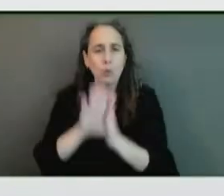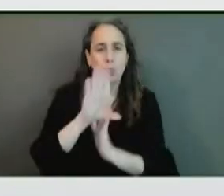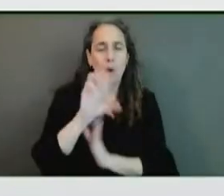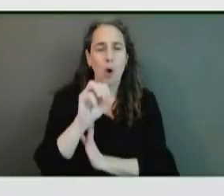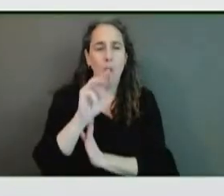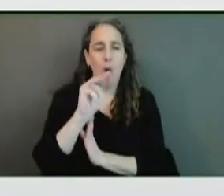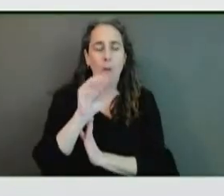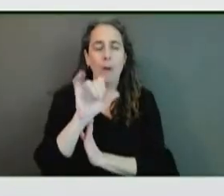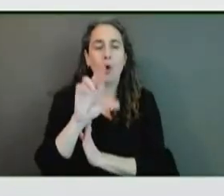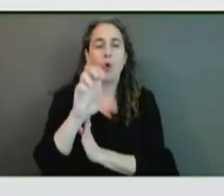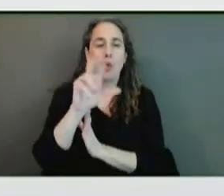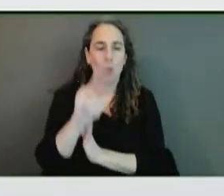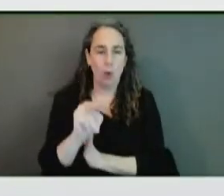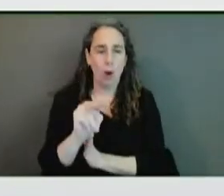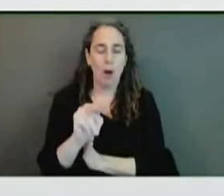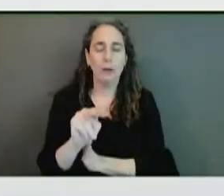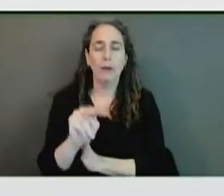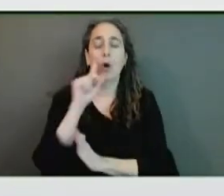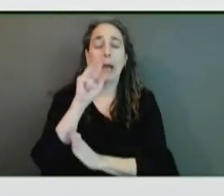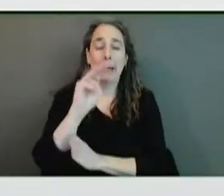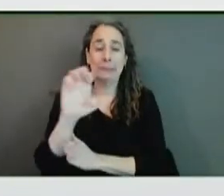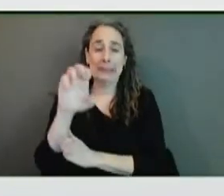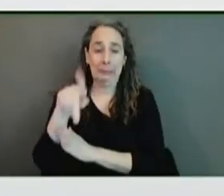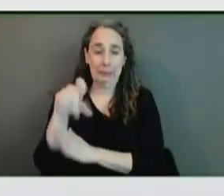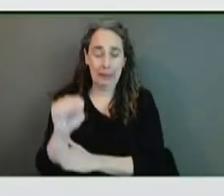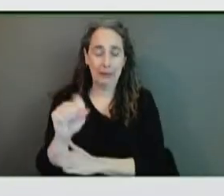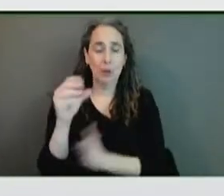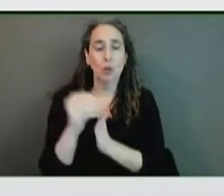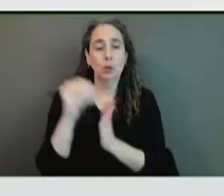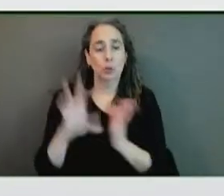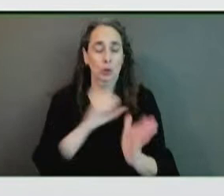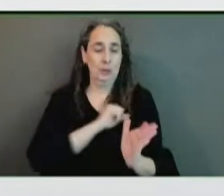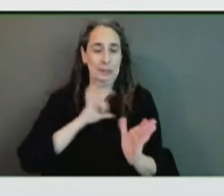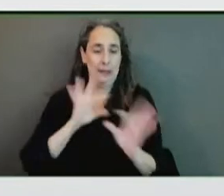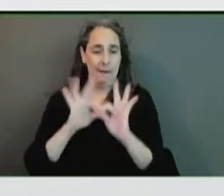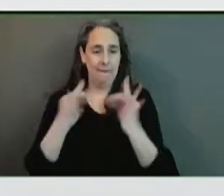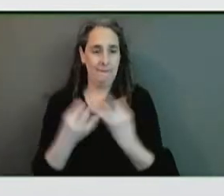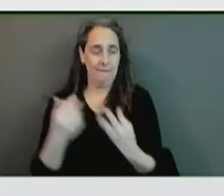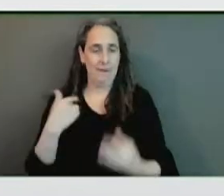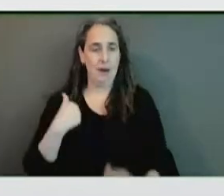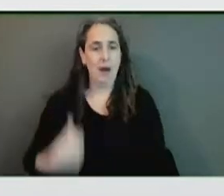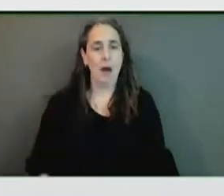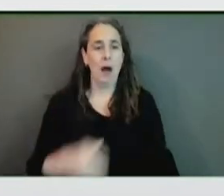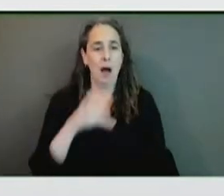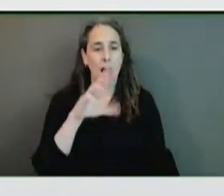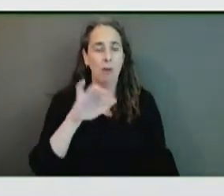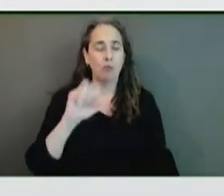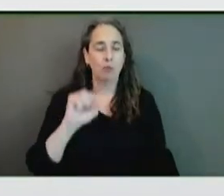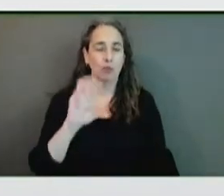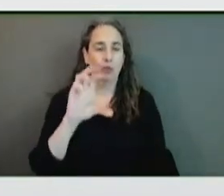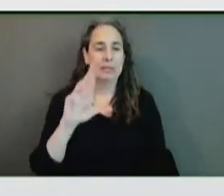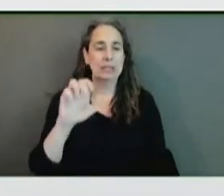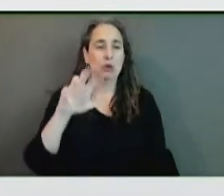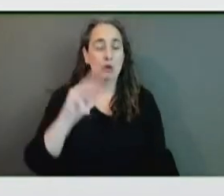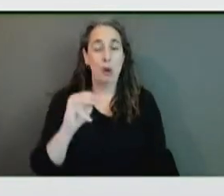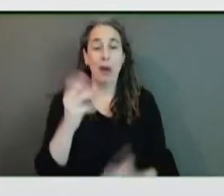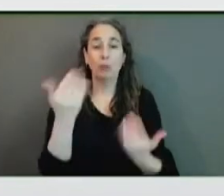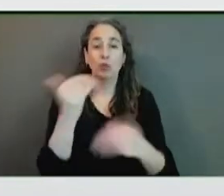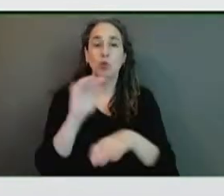and the current significant omicron search on M.C.P.S. its students, staff and families. I'm Chris Cram, the director of